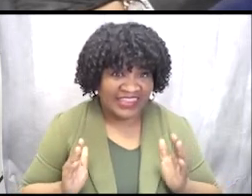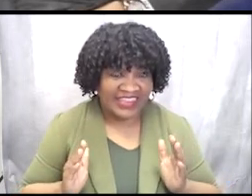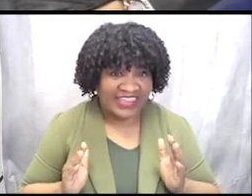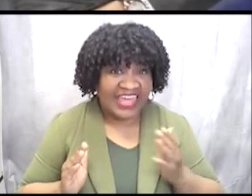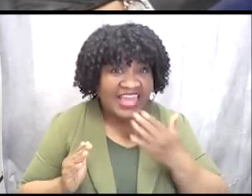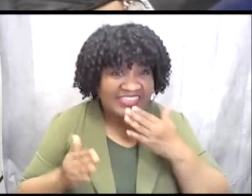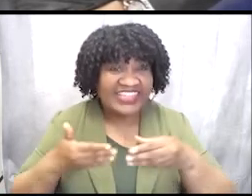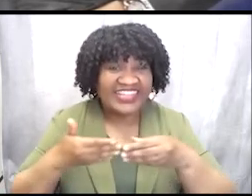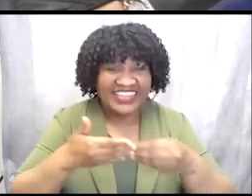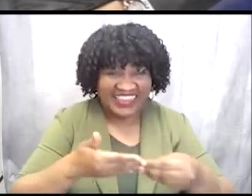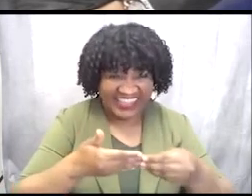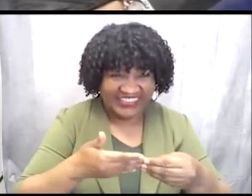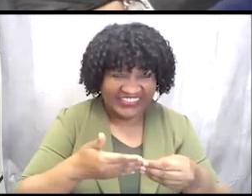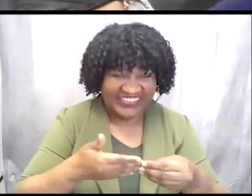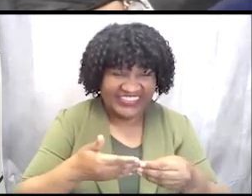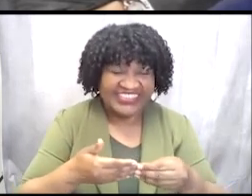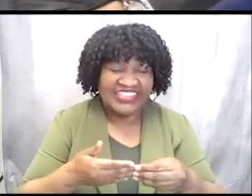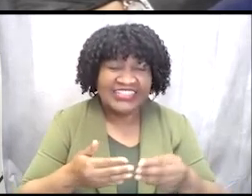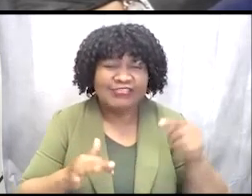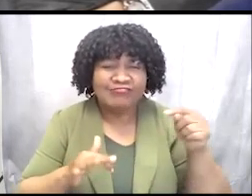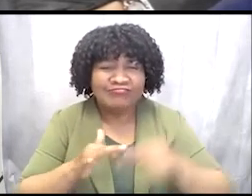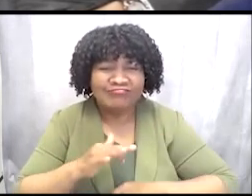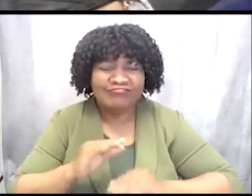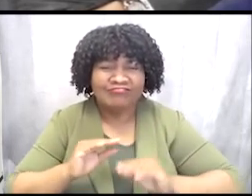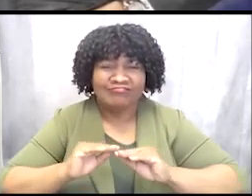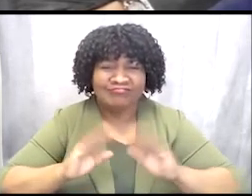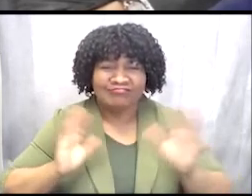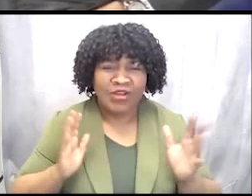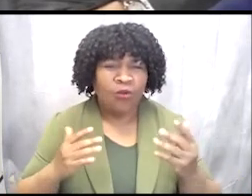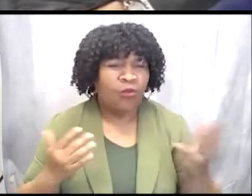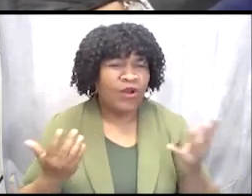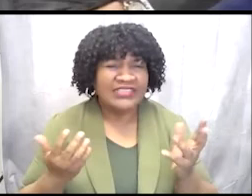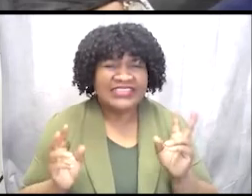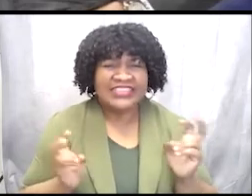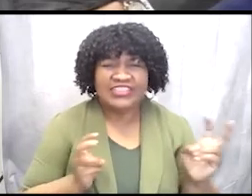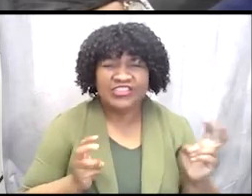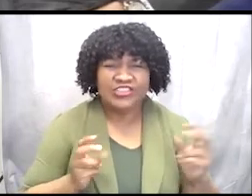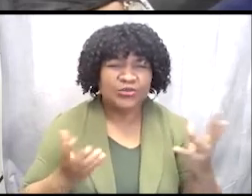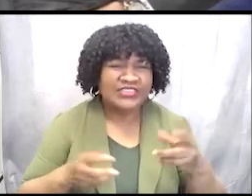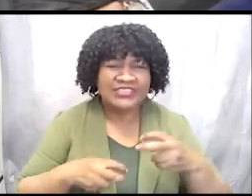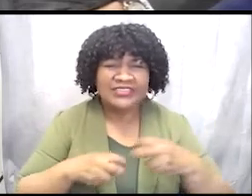to more deeply understanding what the issues and the challenges and the problems are,